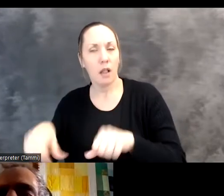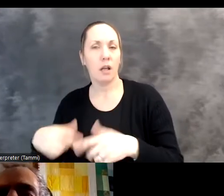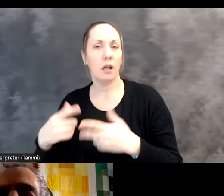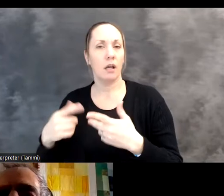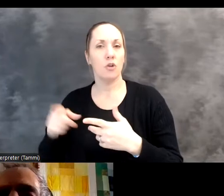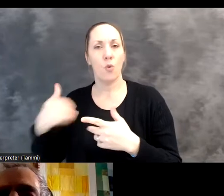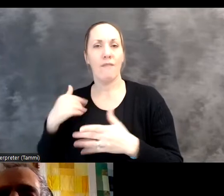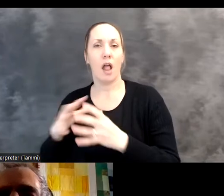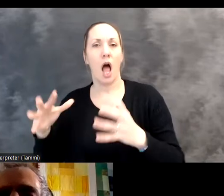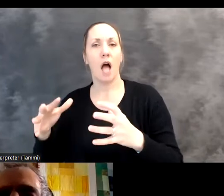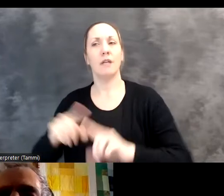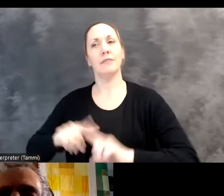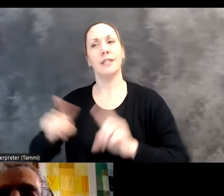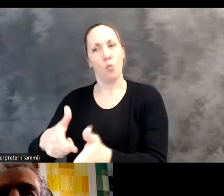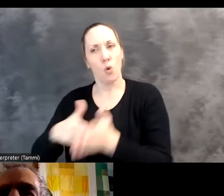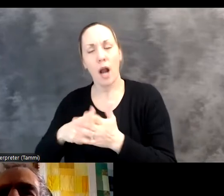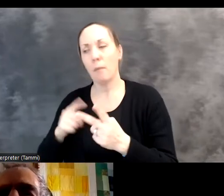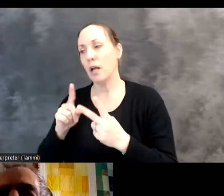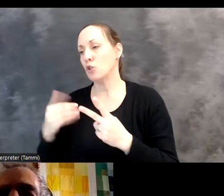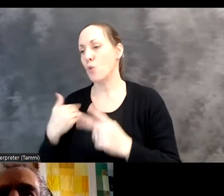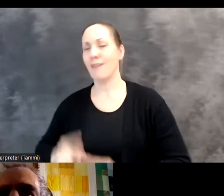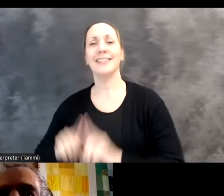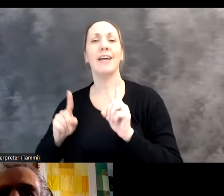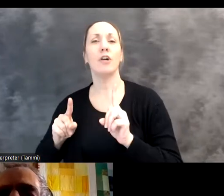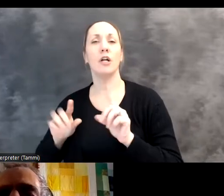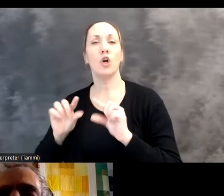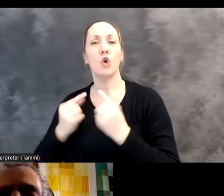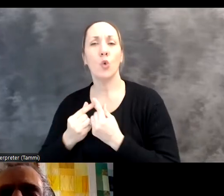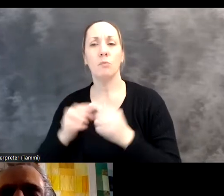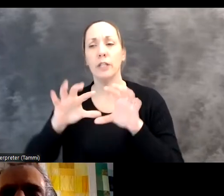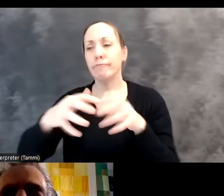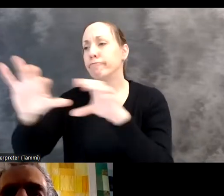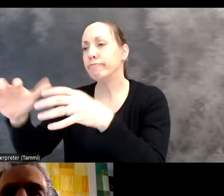drive me insane. The reason is, you talk about accessible